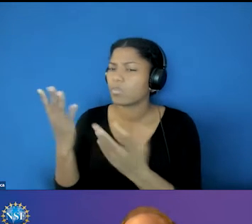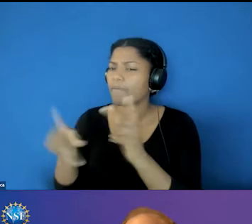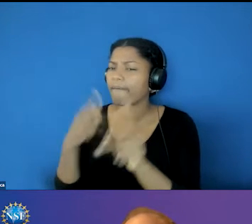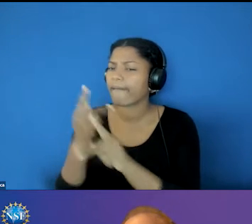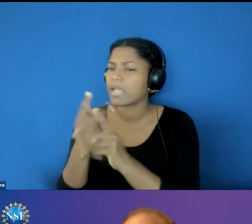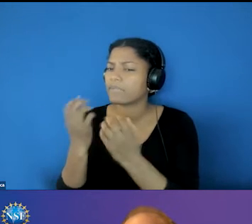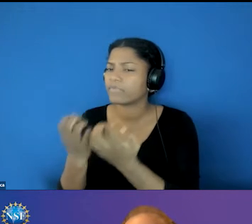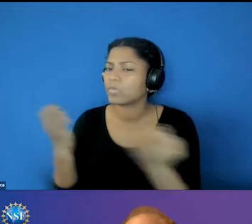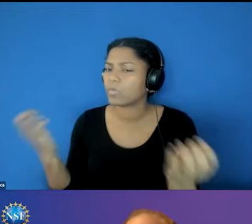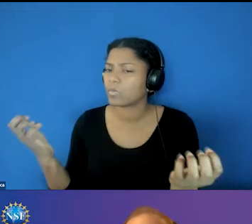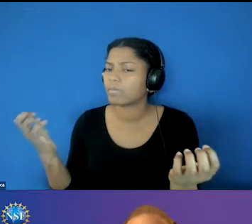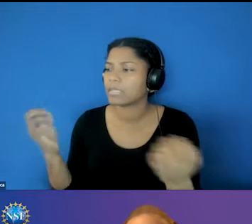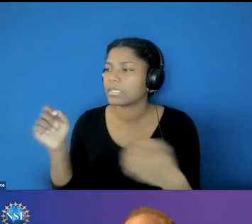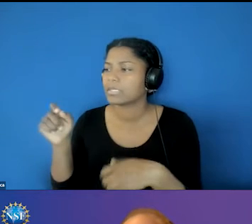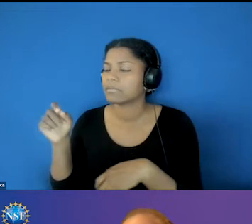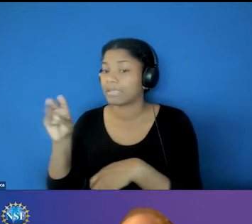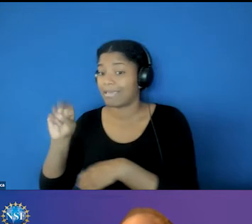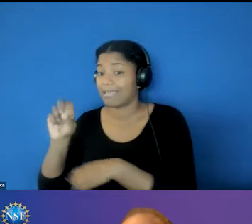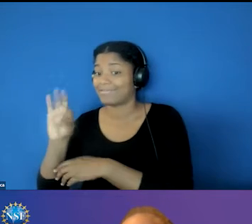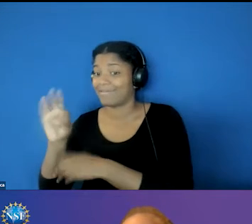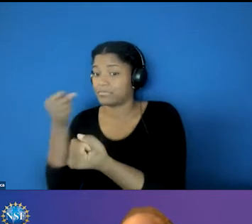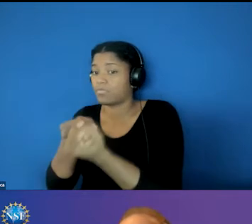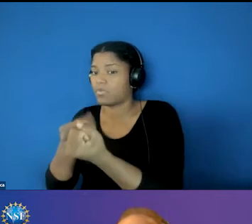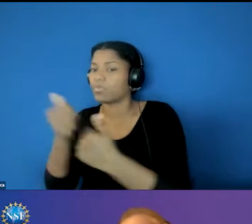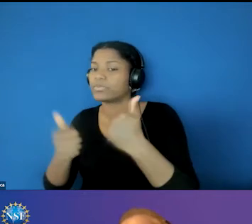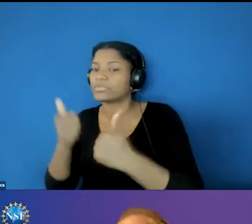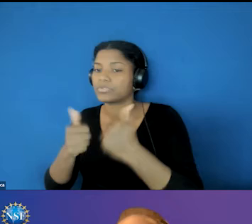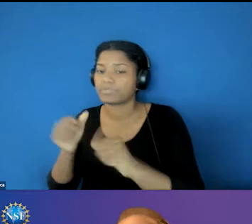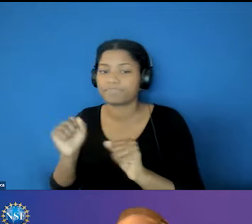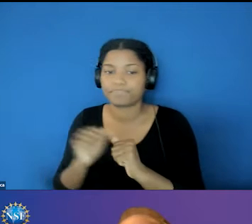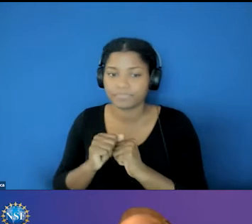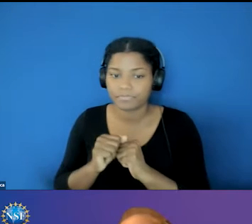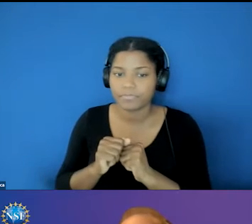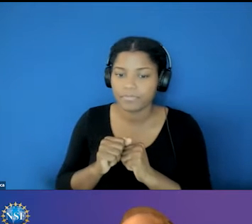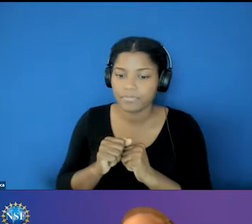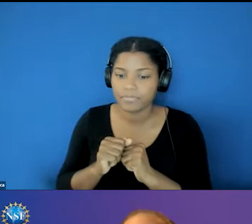has been funded by this program. So, if you look for NMR you're going to find an office lot of them.